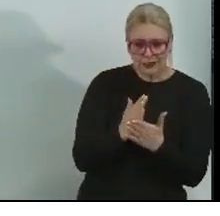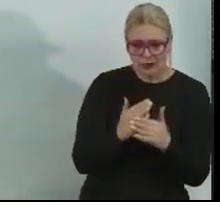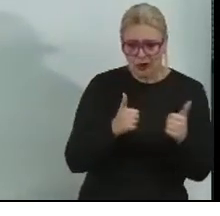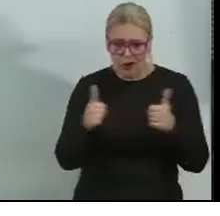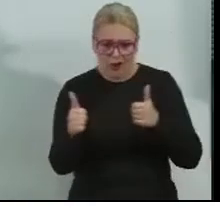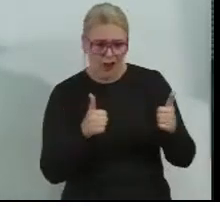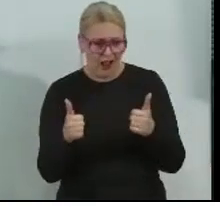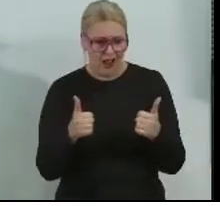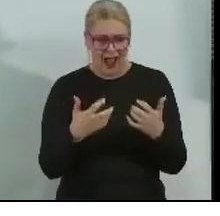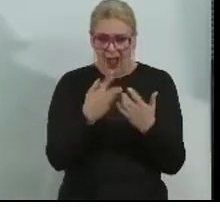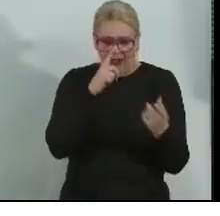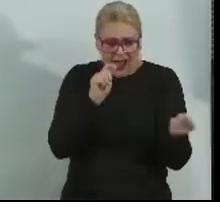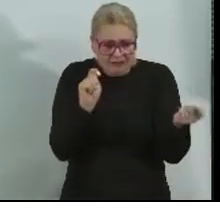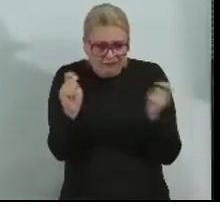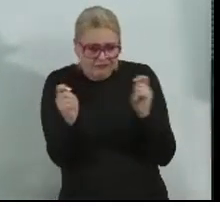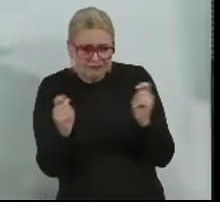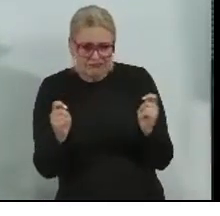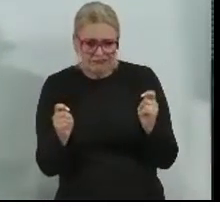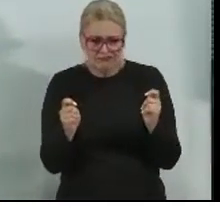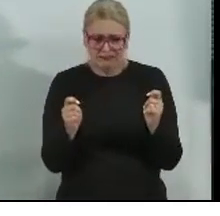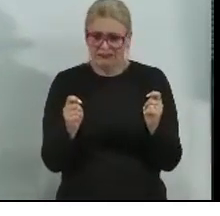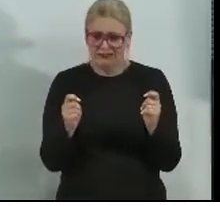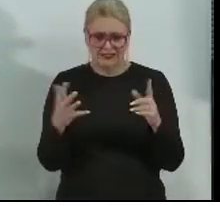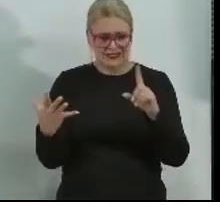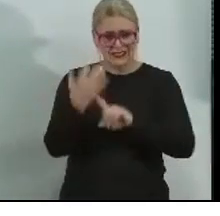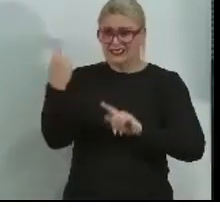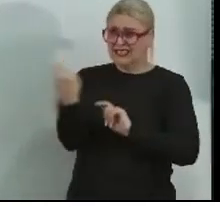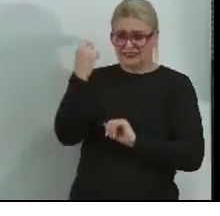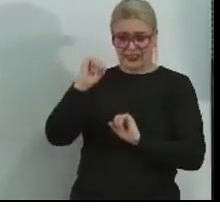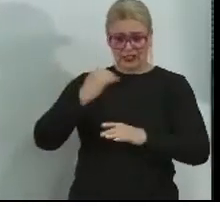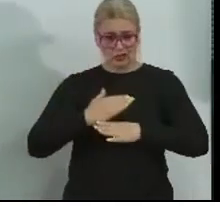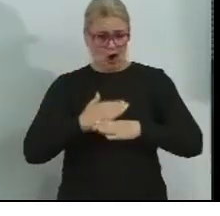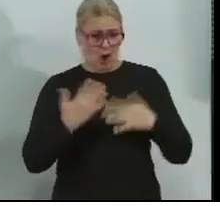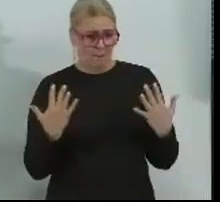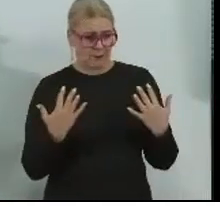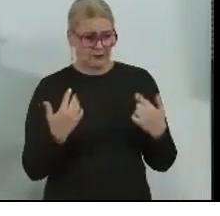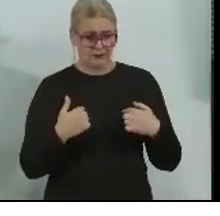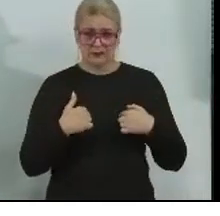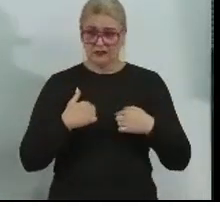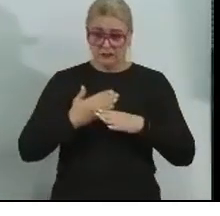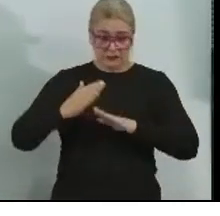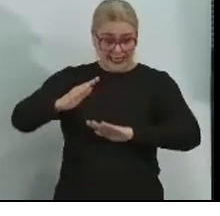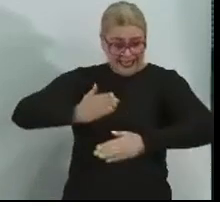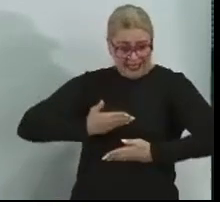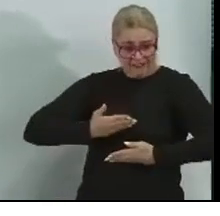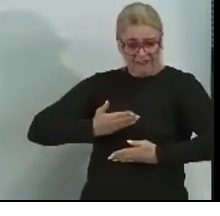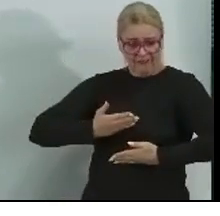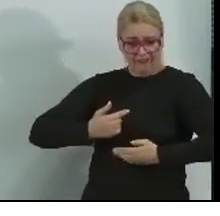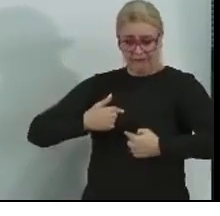So for a deaf person to go into a full, you know, track stadium, absolute noise,